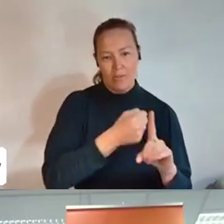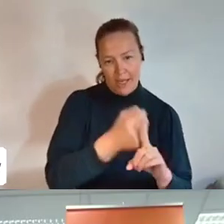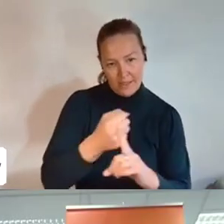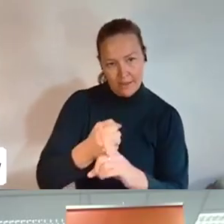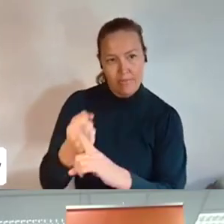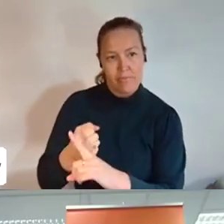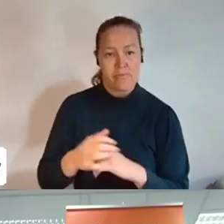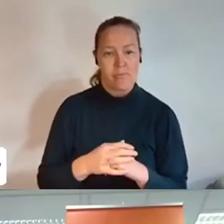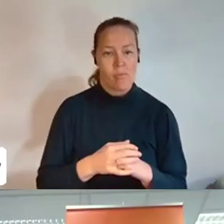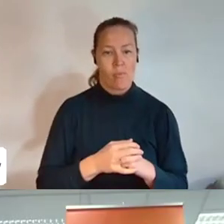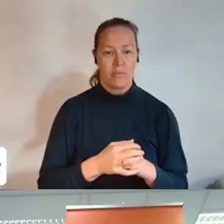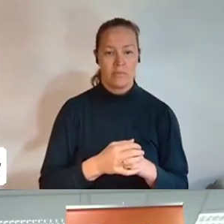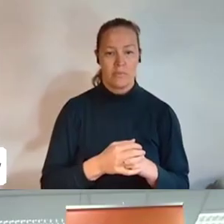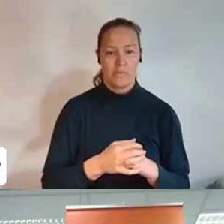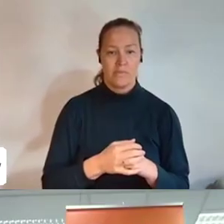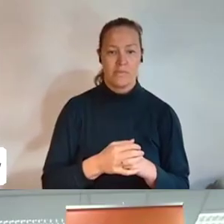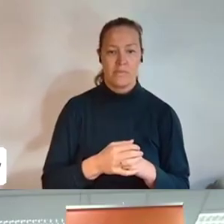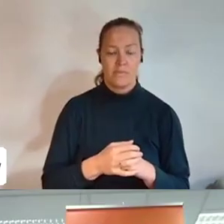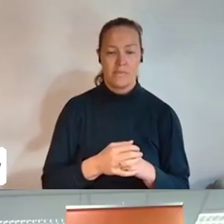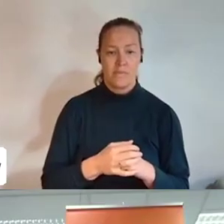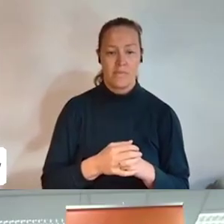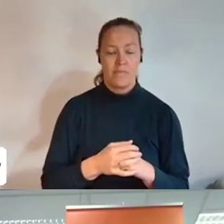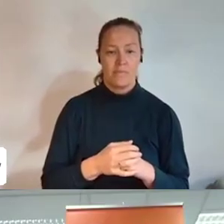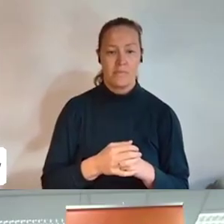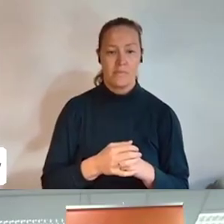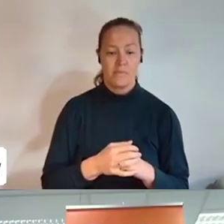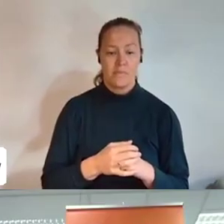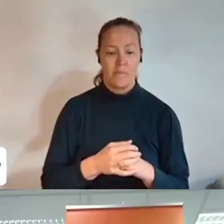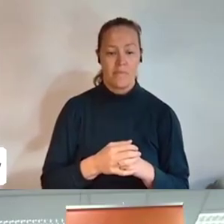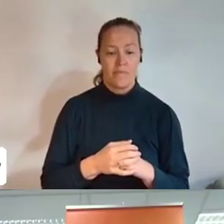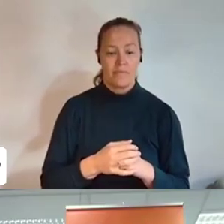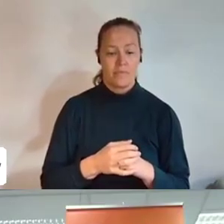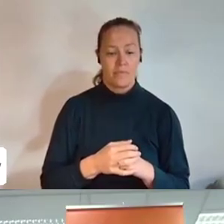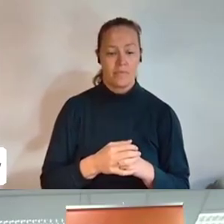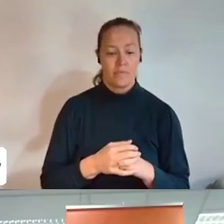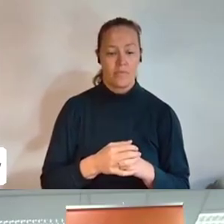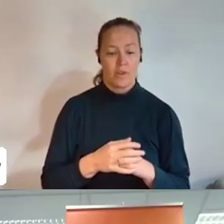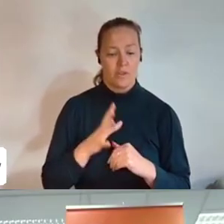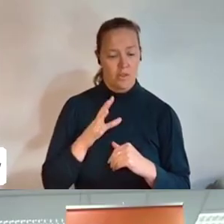this particular approach to monitoring promote inclusion and belonging in democratic processes?